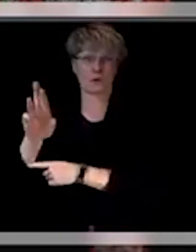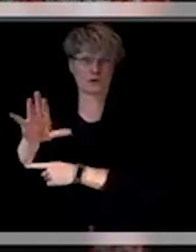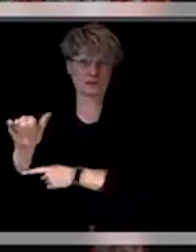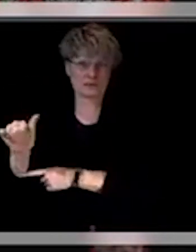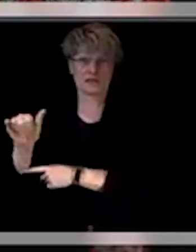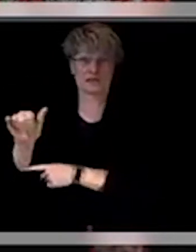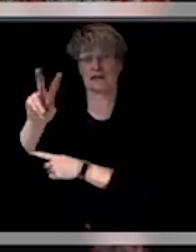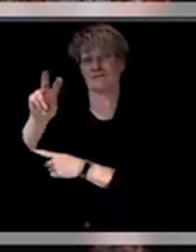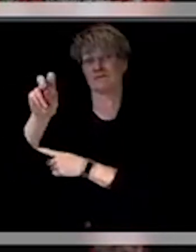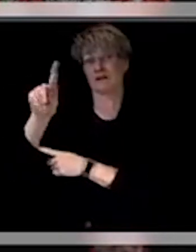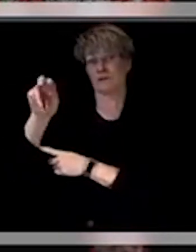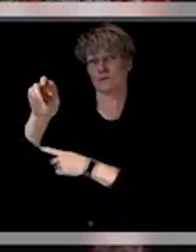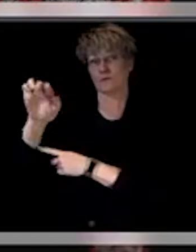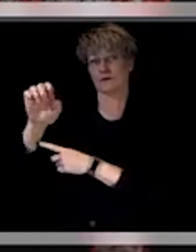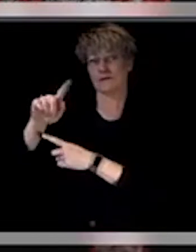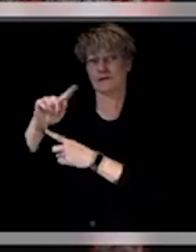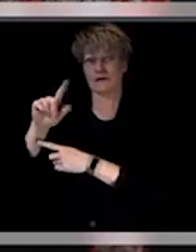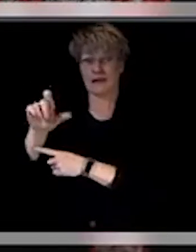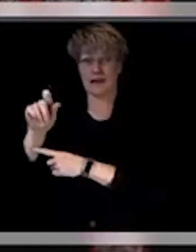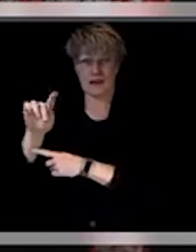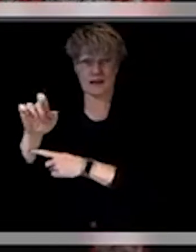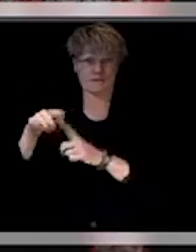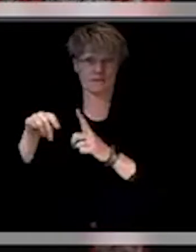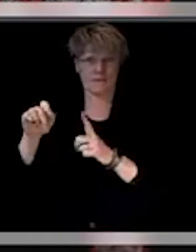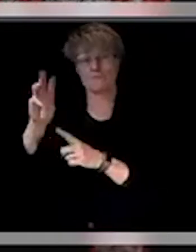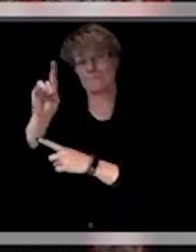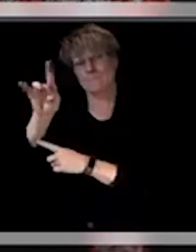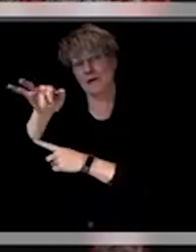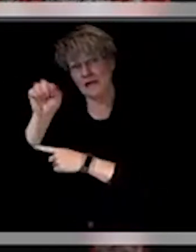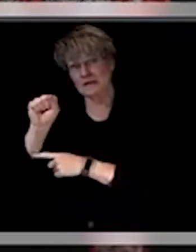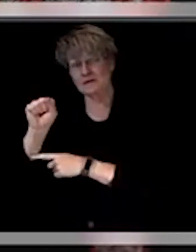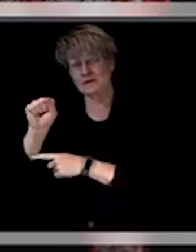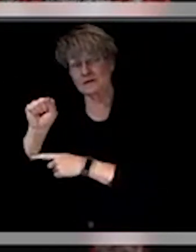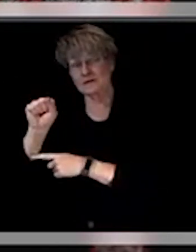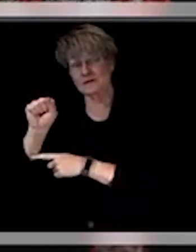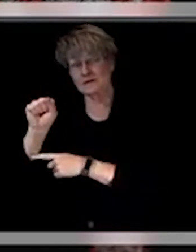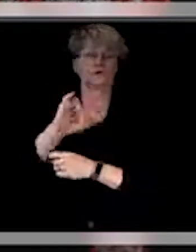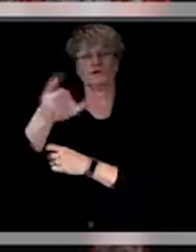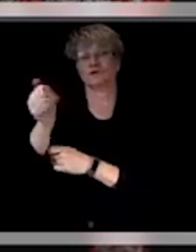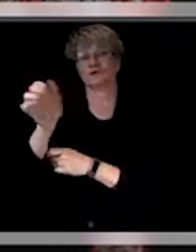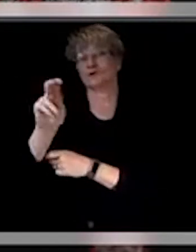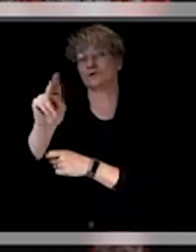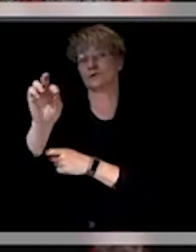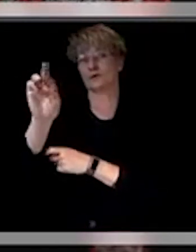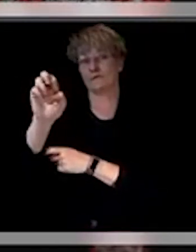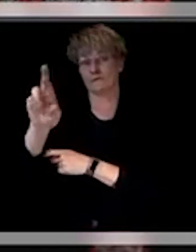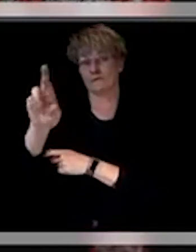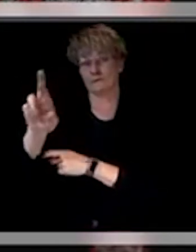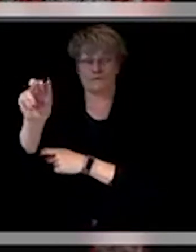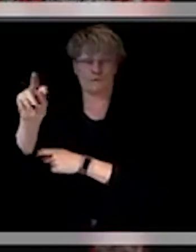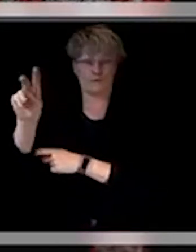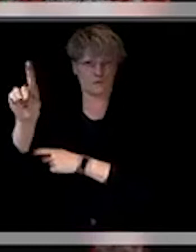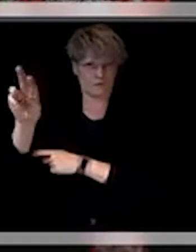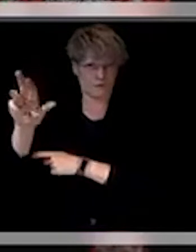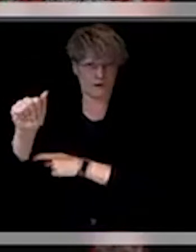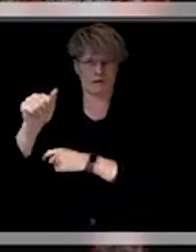Mayers Memorial Hospital District and Jennifer Andrea from Mountain Valleys Medical Centers.